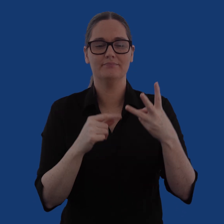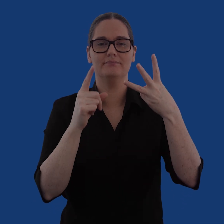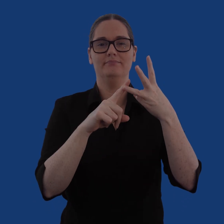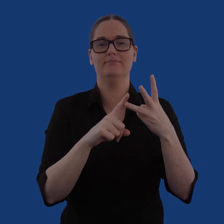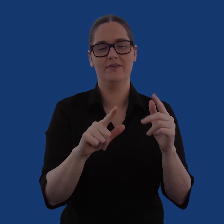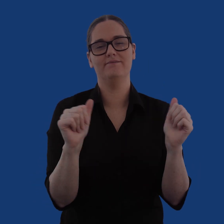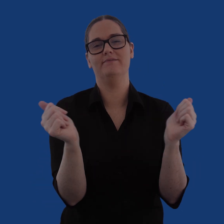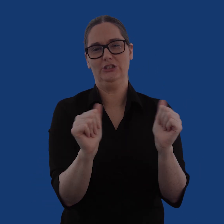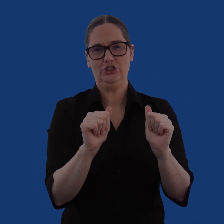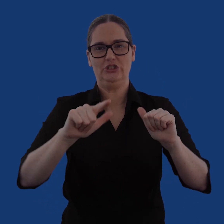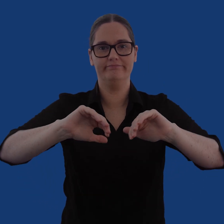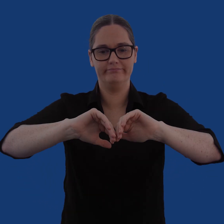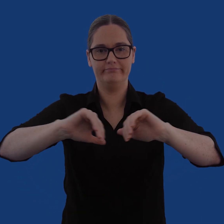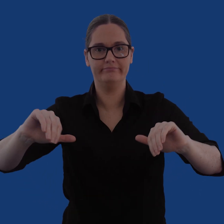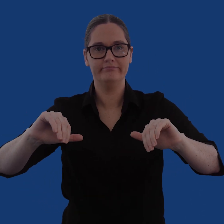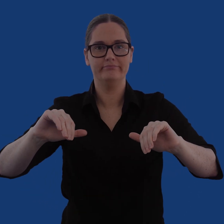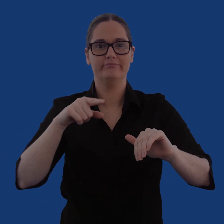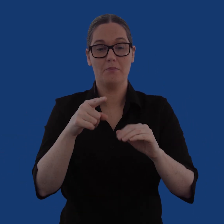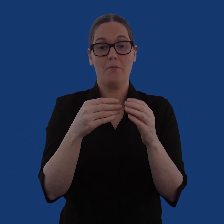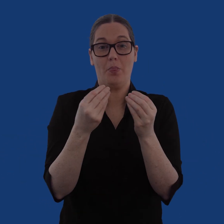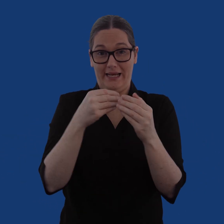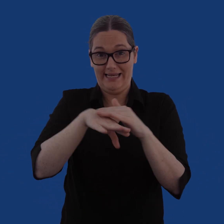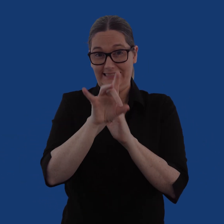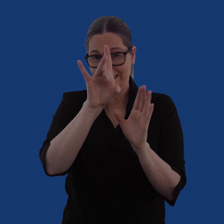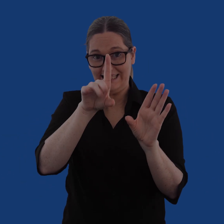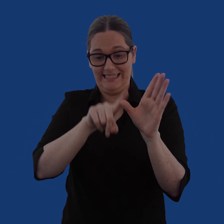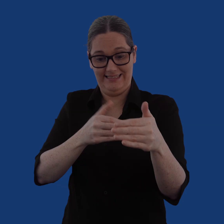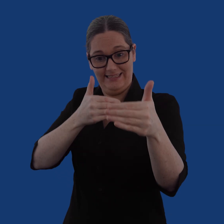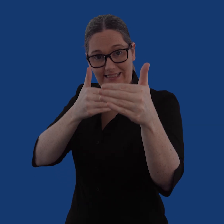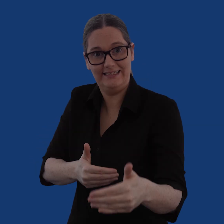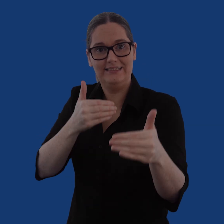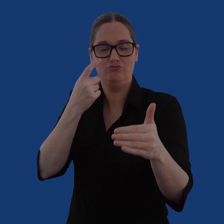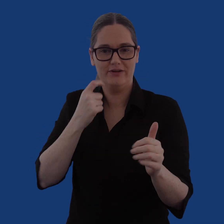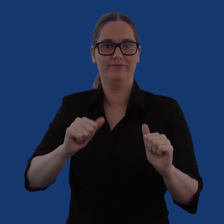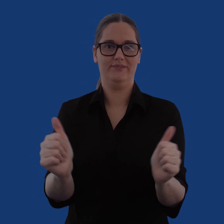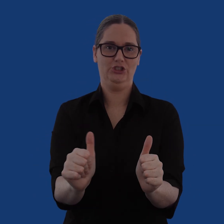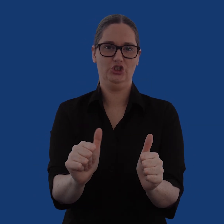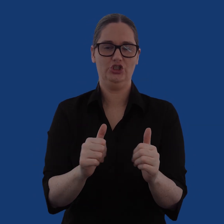• Making sure segregated workplaces are closed in 10 years.